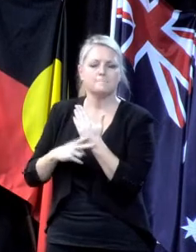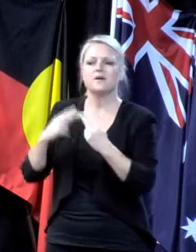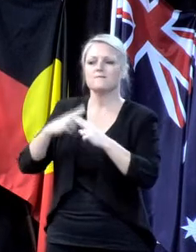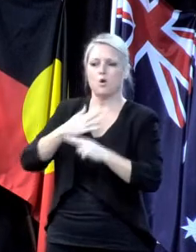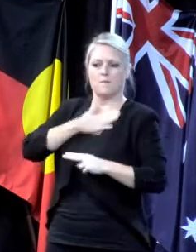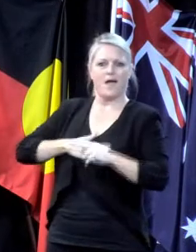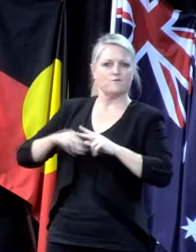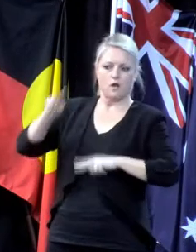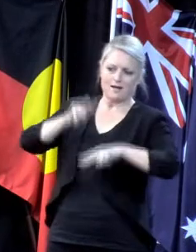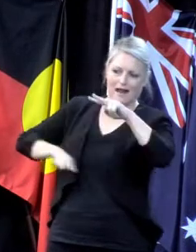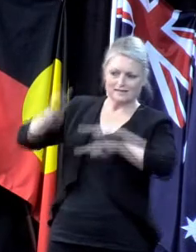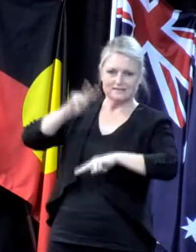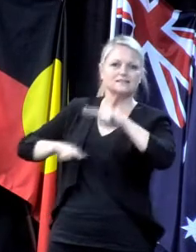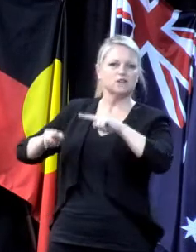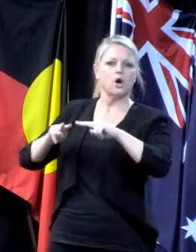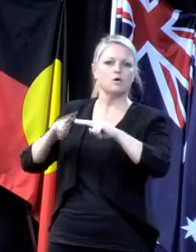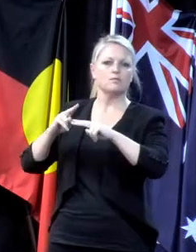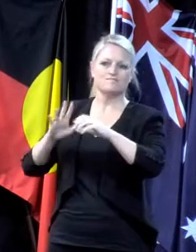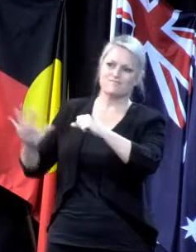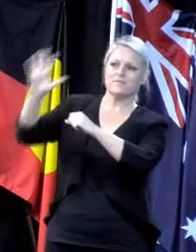which used regionally as a behavior analysis.